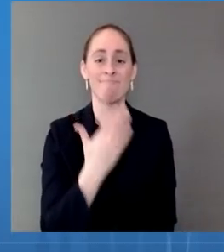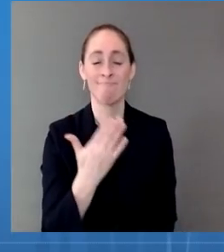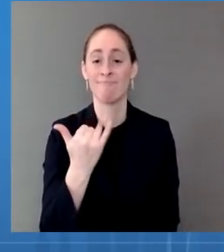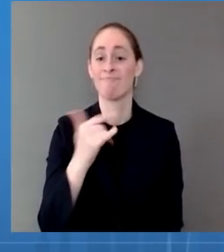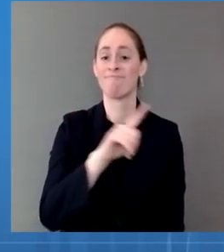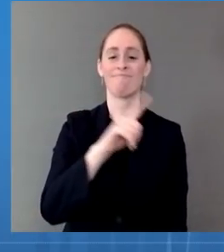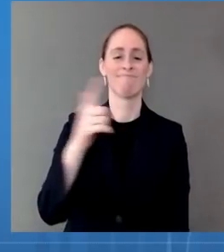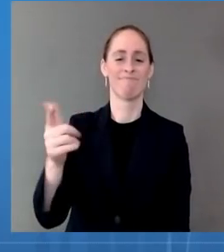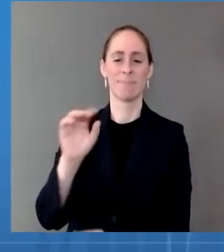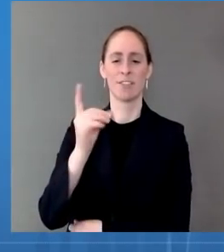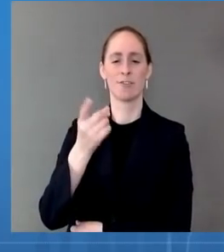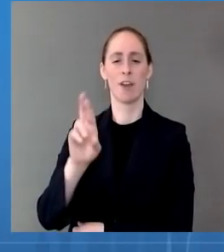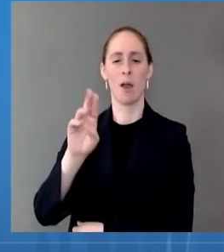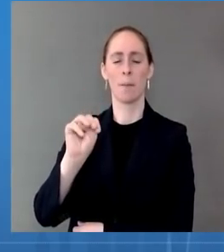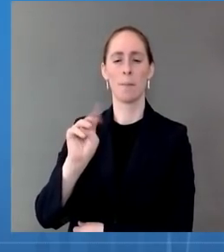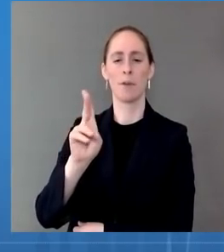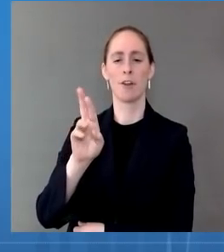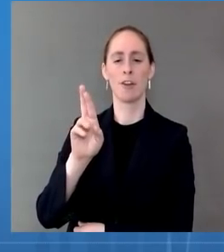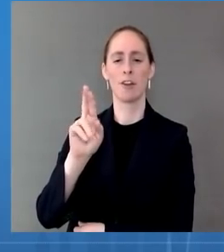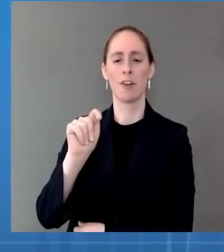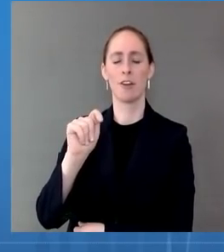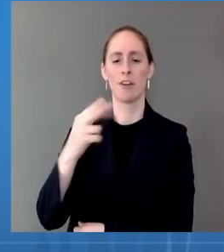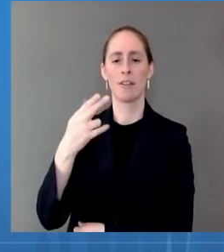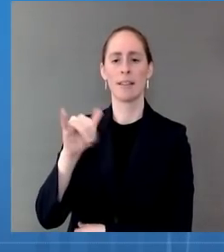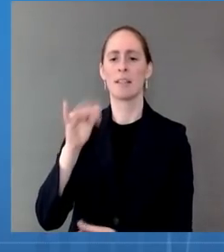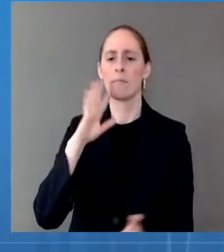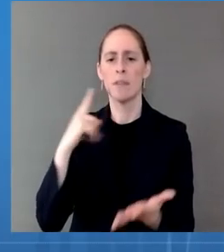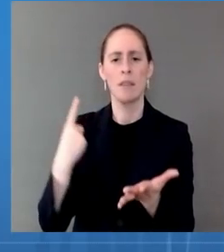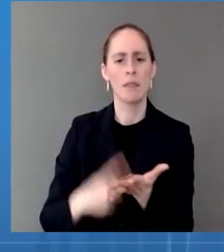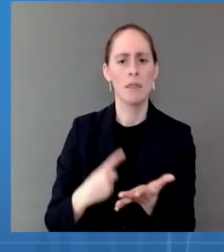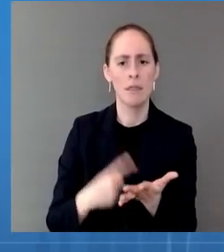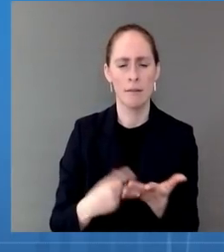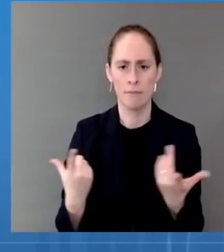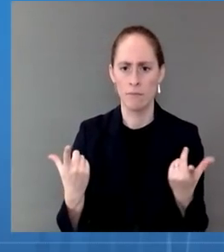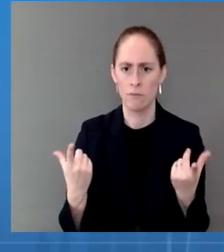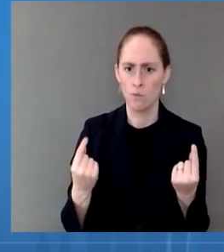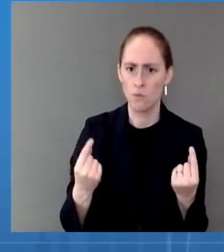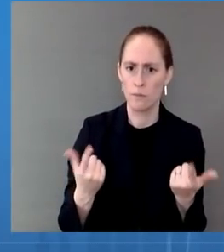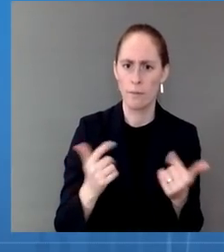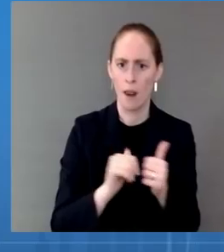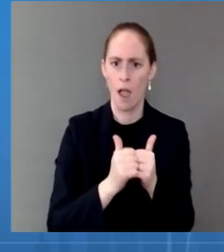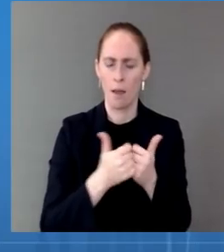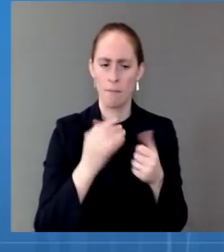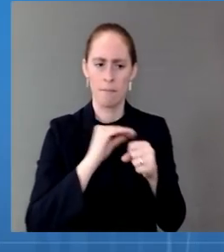is having on the mental health of young people in this country. Dr. Murthy.